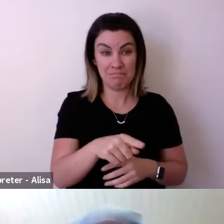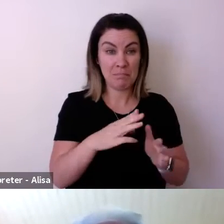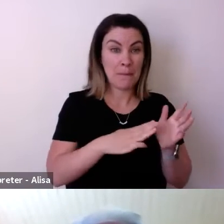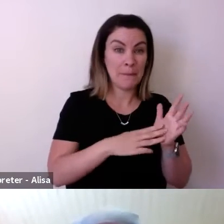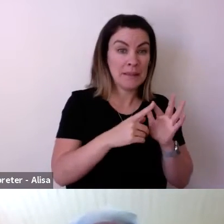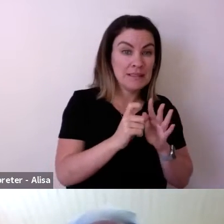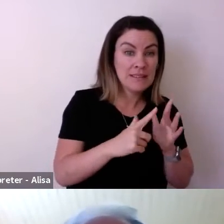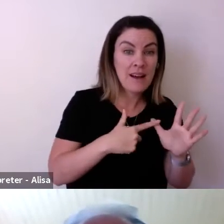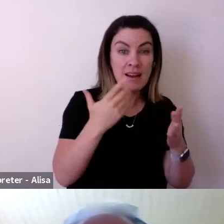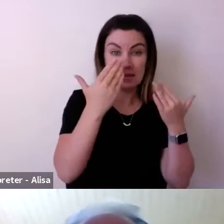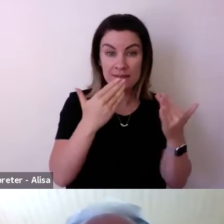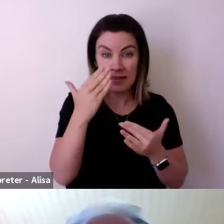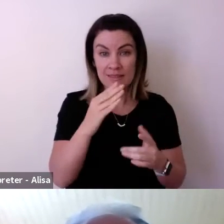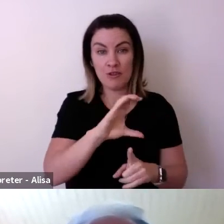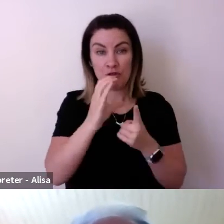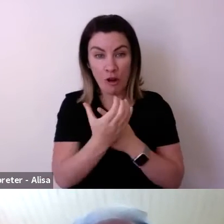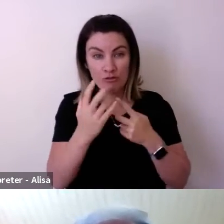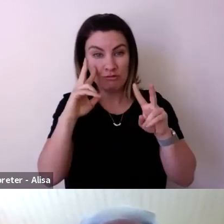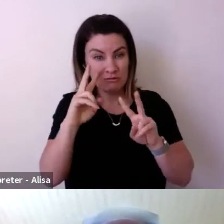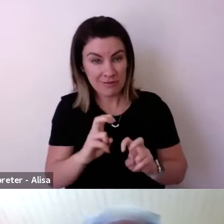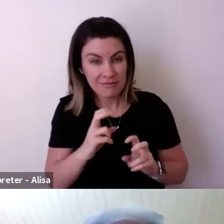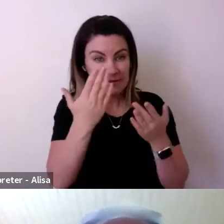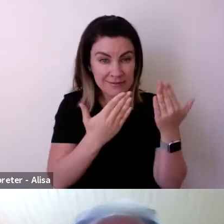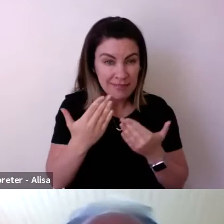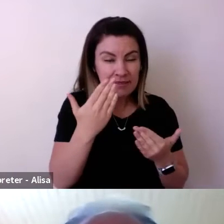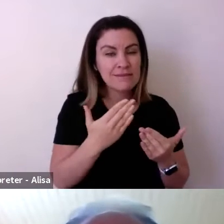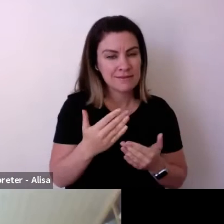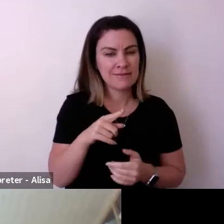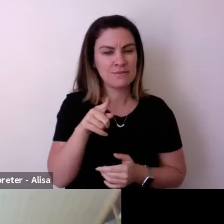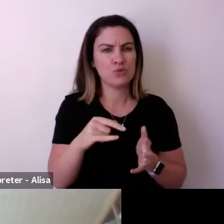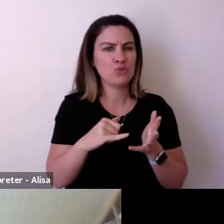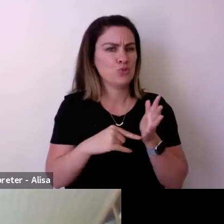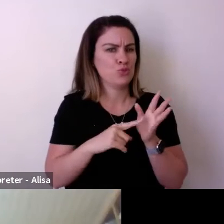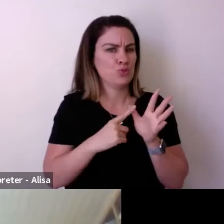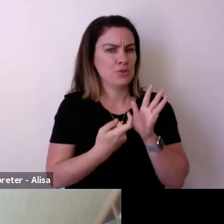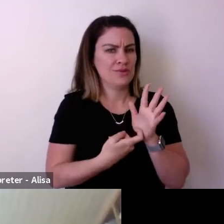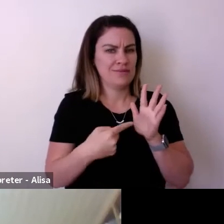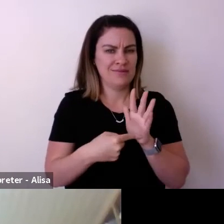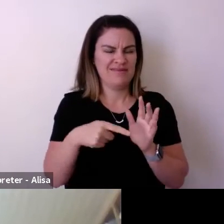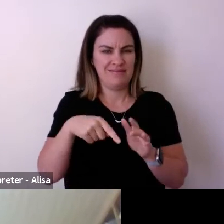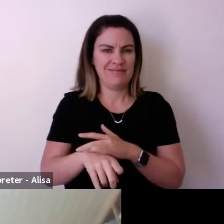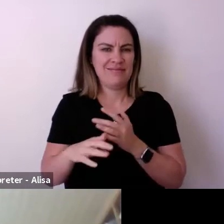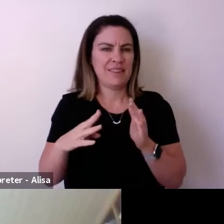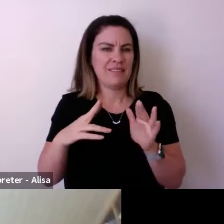administration within the faculty of industries at QUT. Thank you